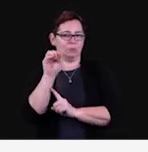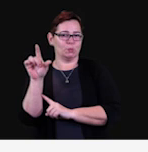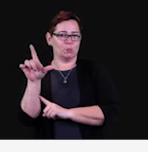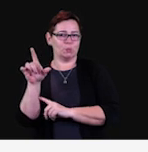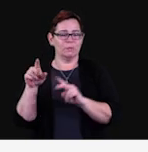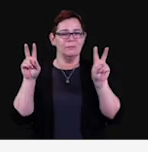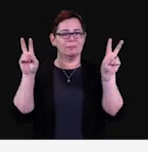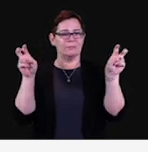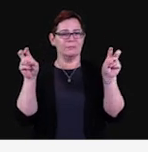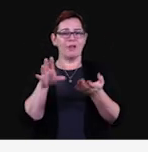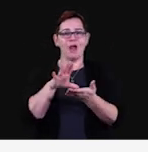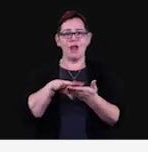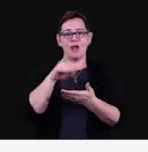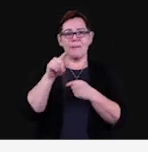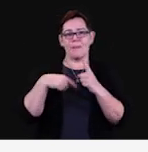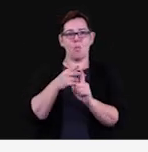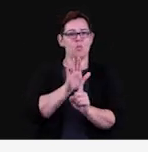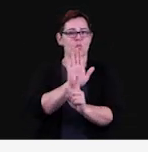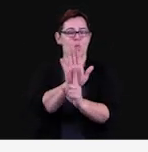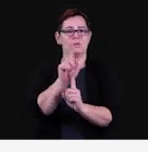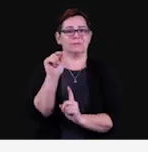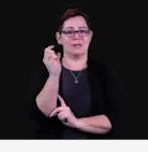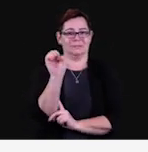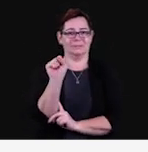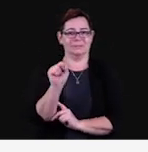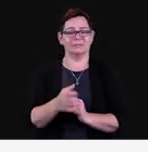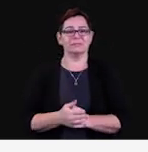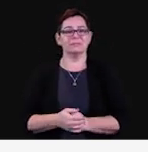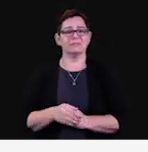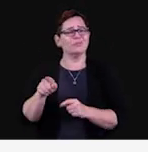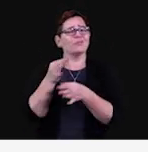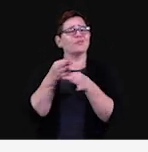This is a free online course that teaches you the basics of taxes.